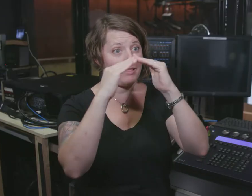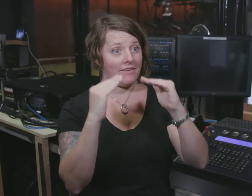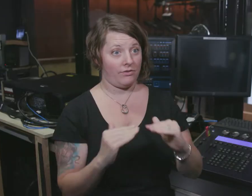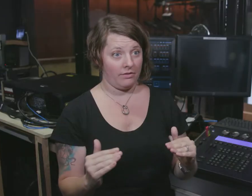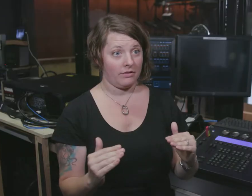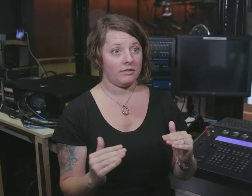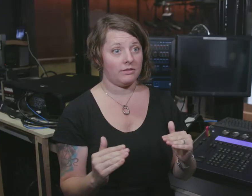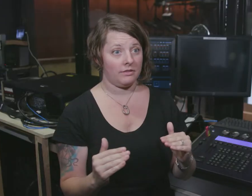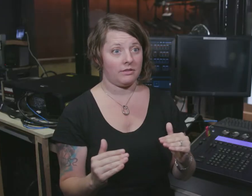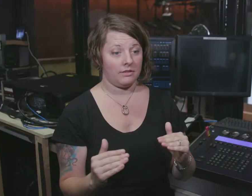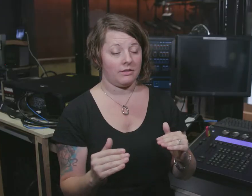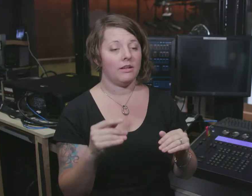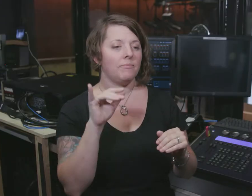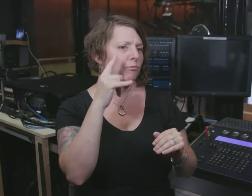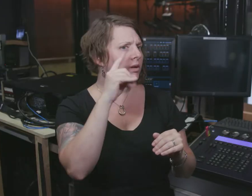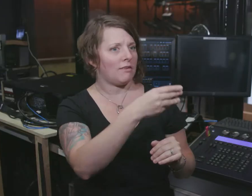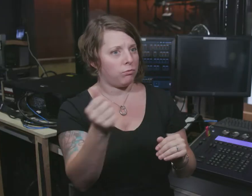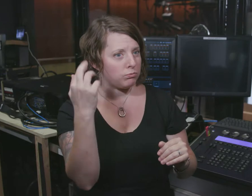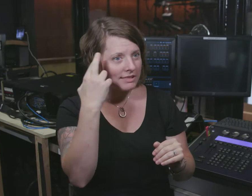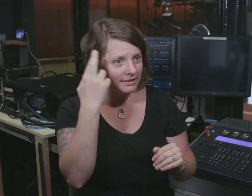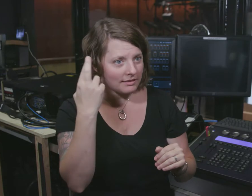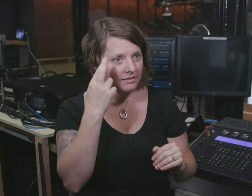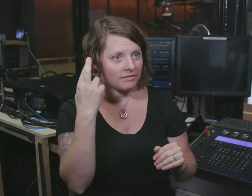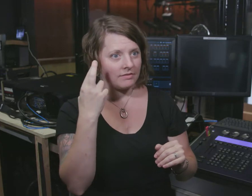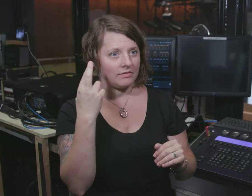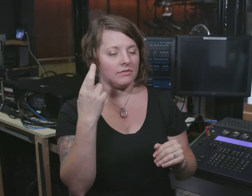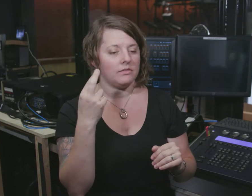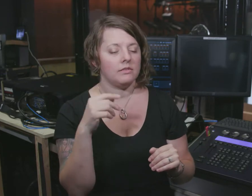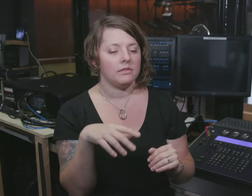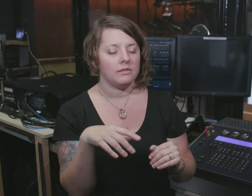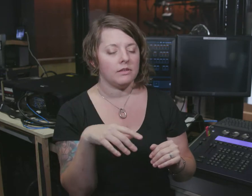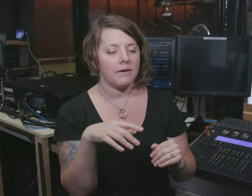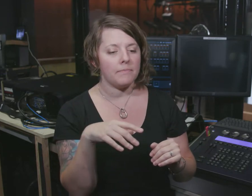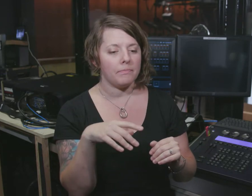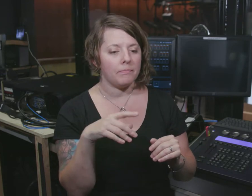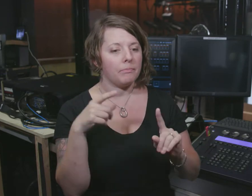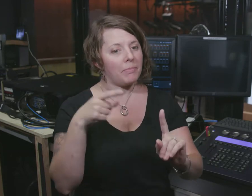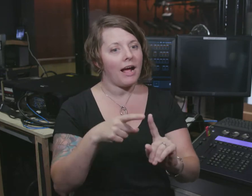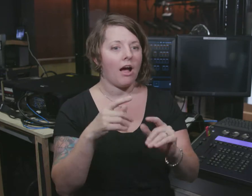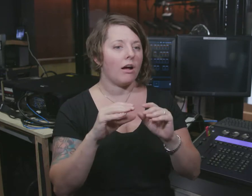The set is bi-level. And that's for several reasons.